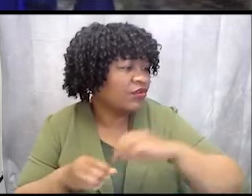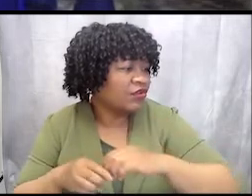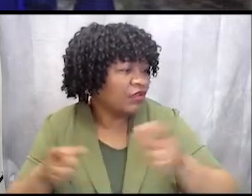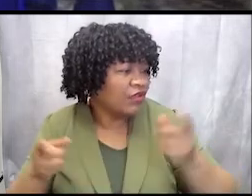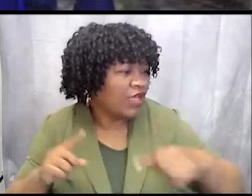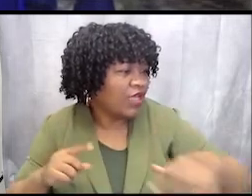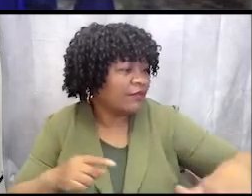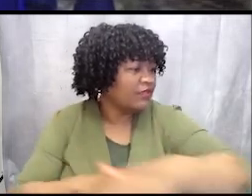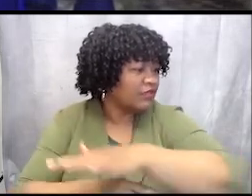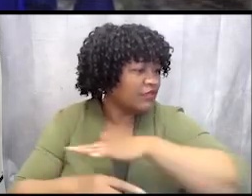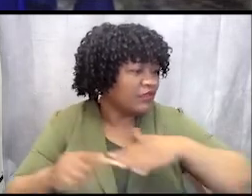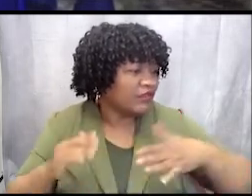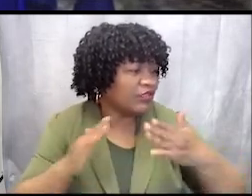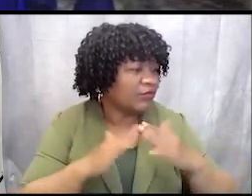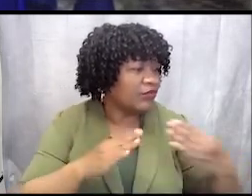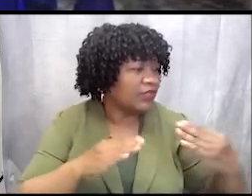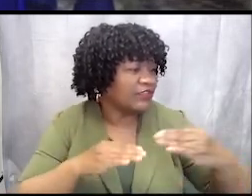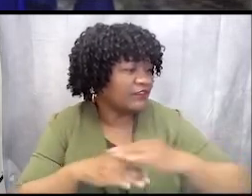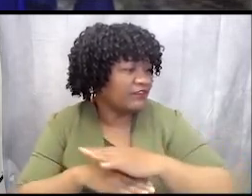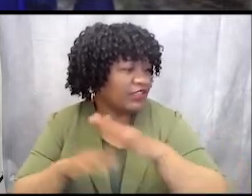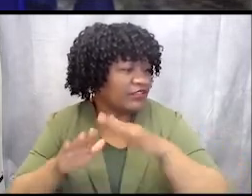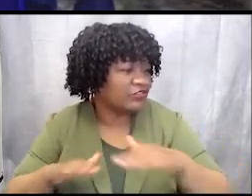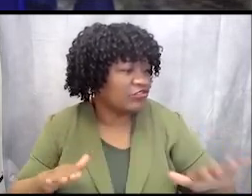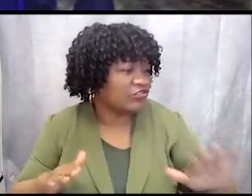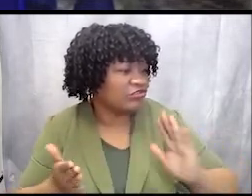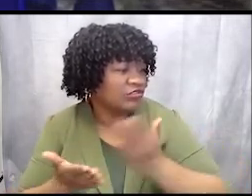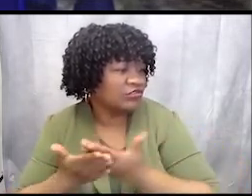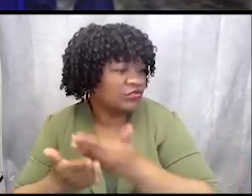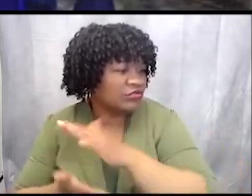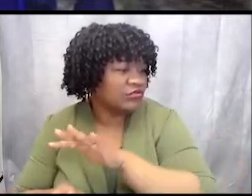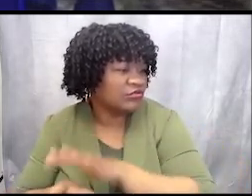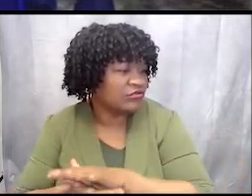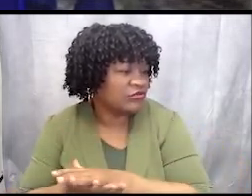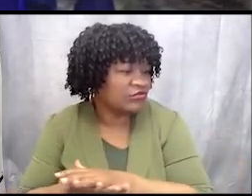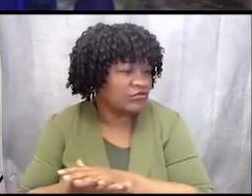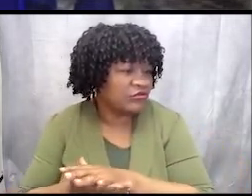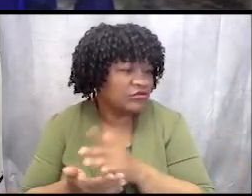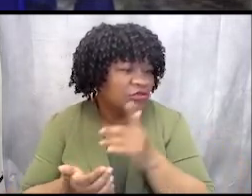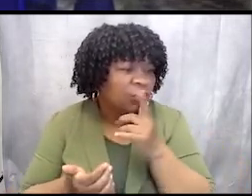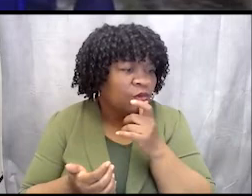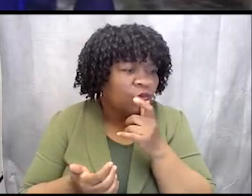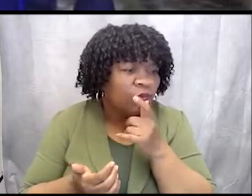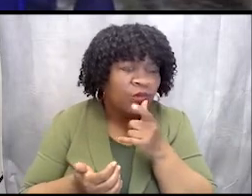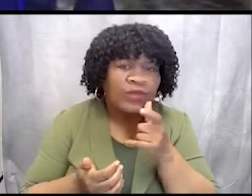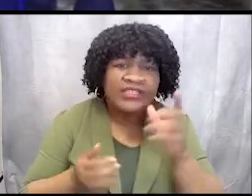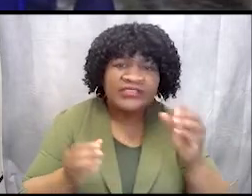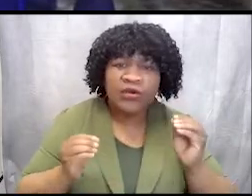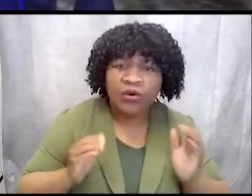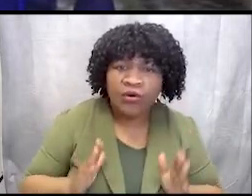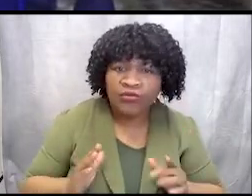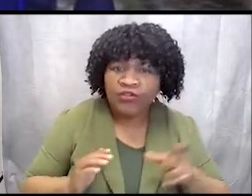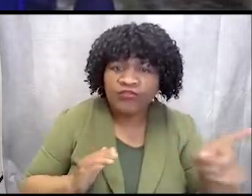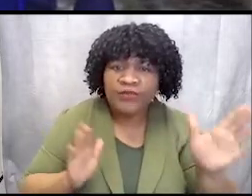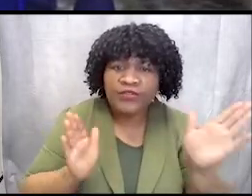within that community that affect the children that they're serving? Who was that owner of the bodega on the corner?